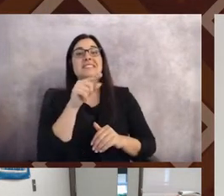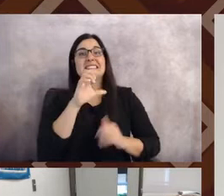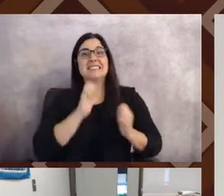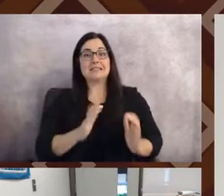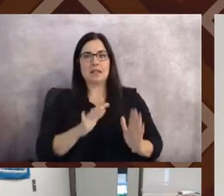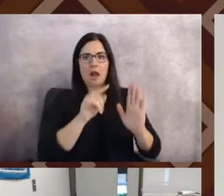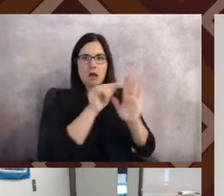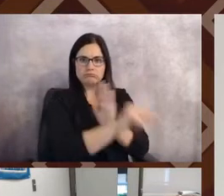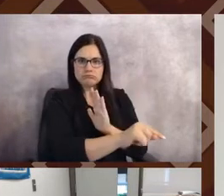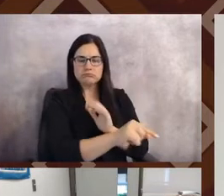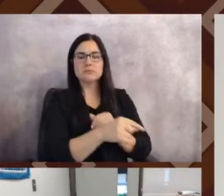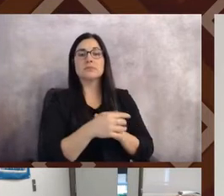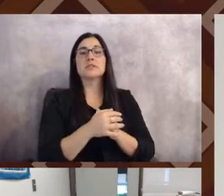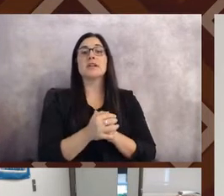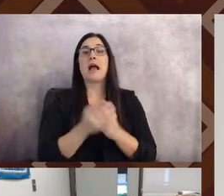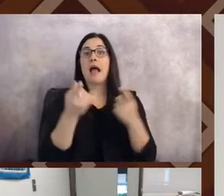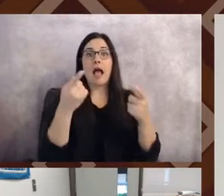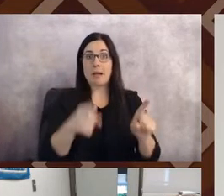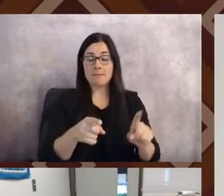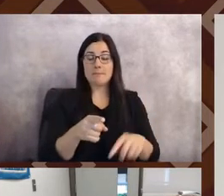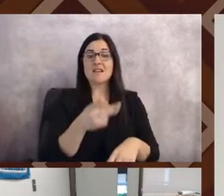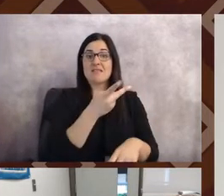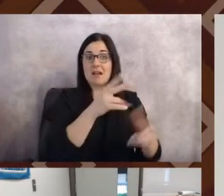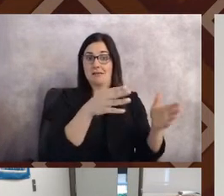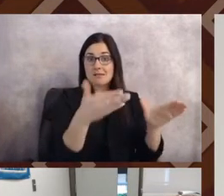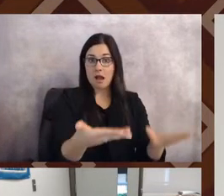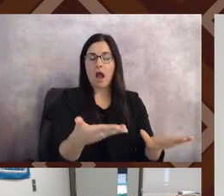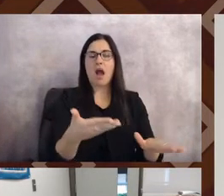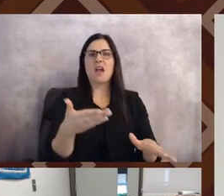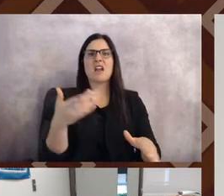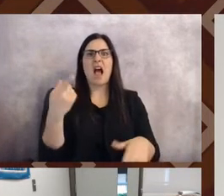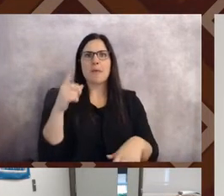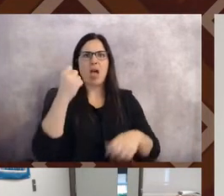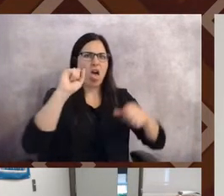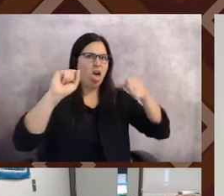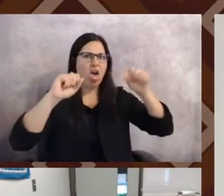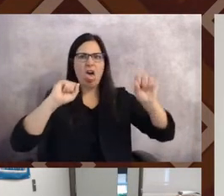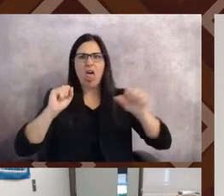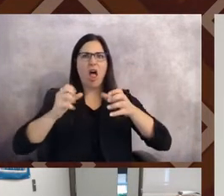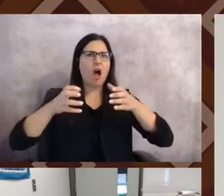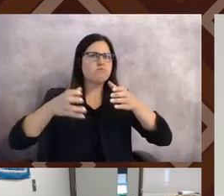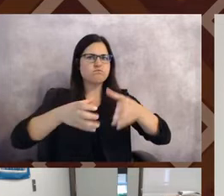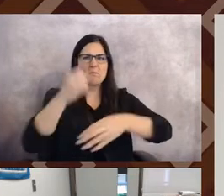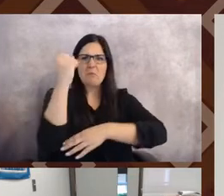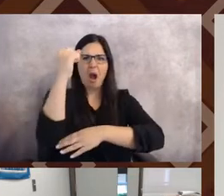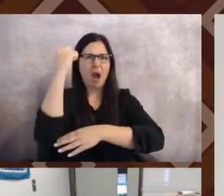which would then lead to a mob of 500 men to really target